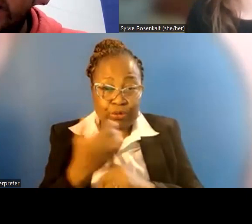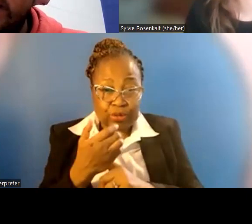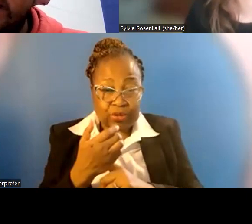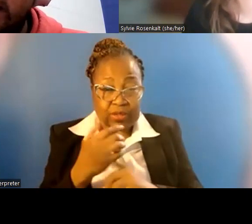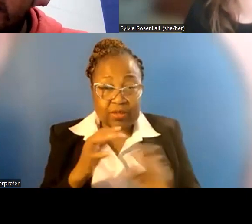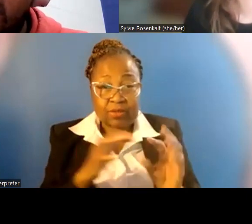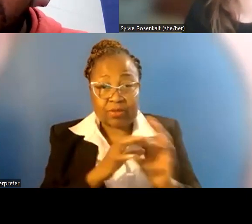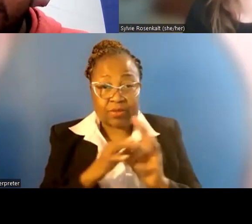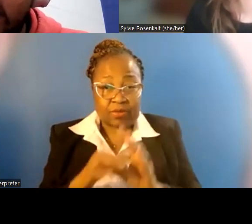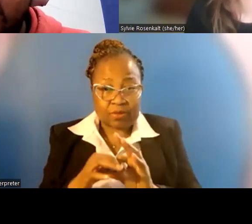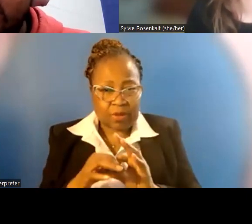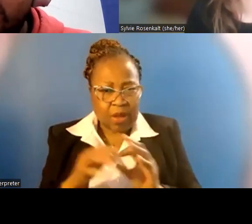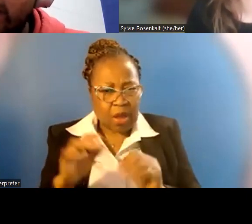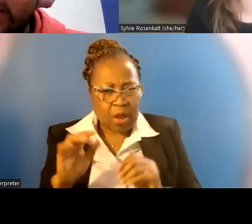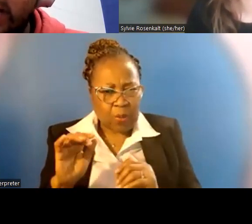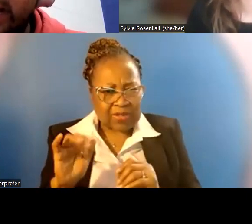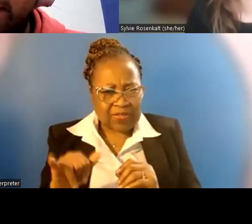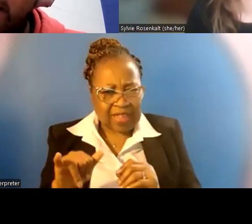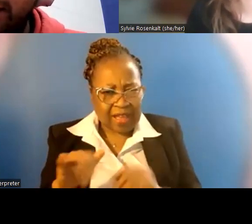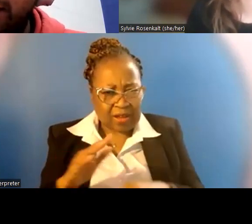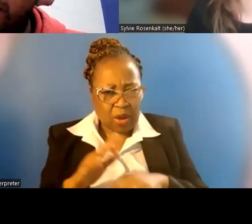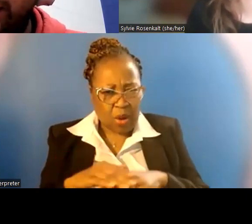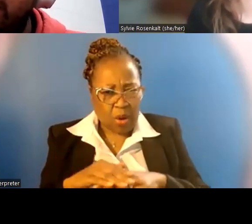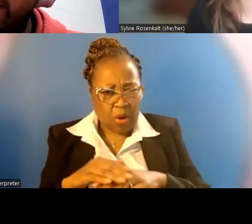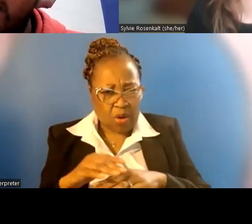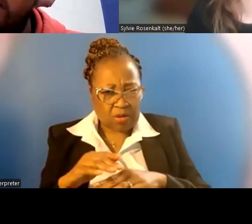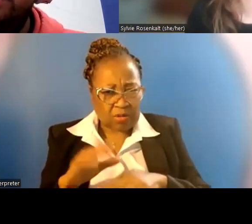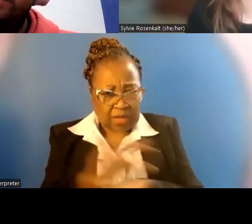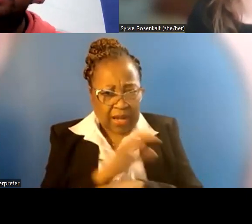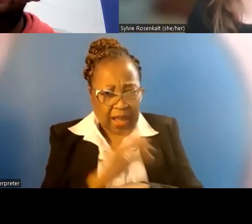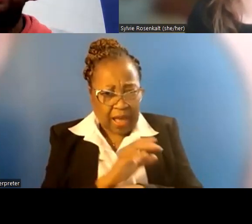was that done online or is there any public recording of that?